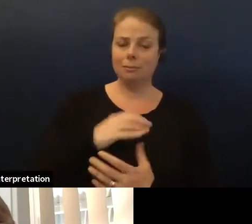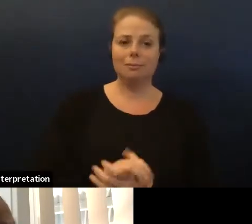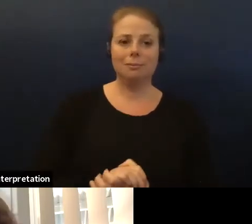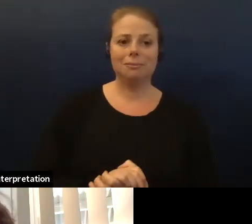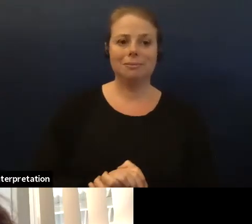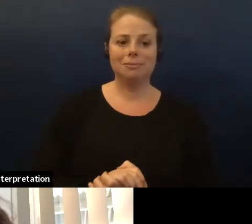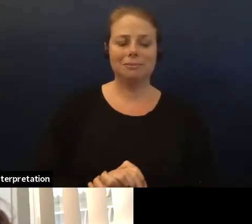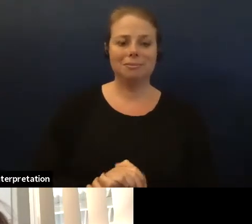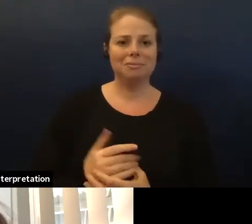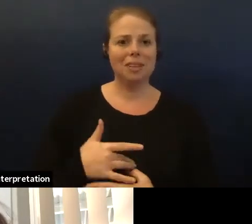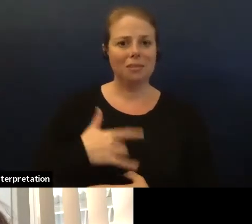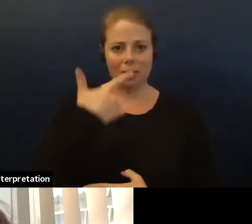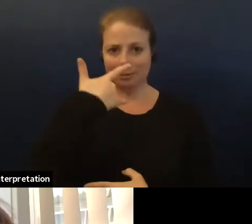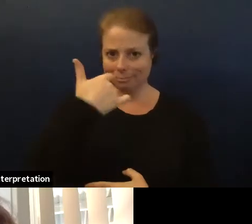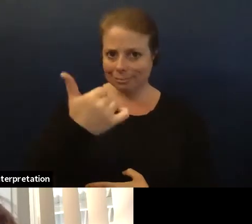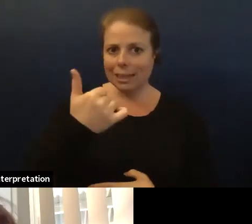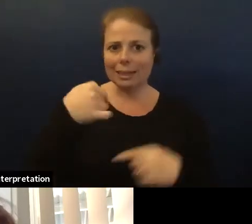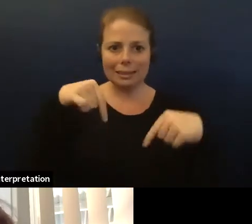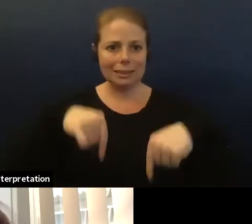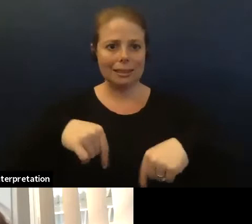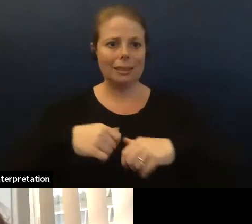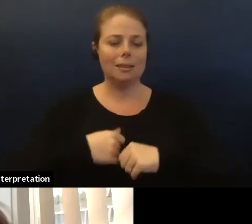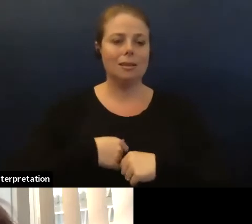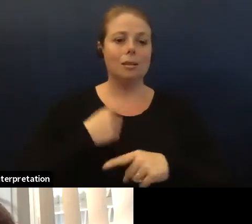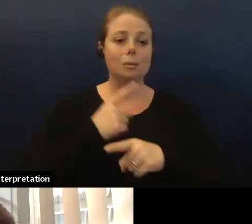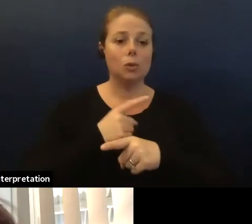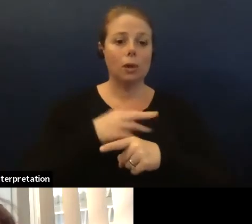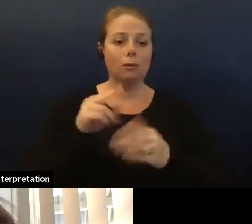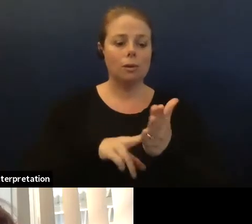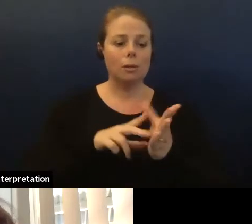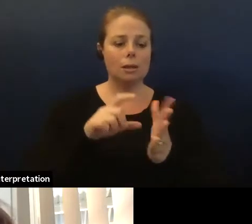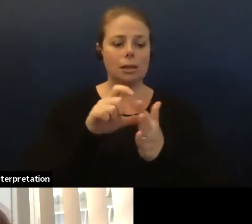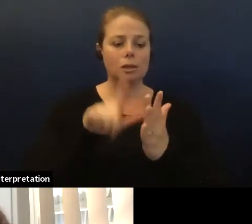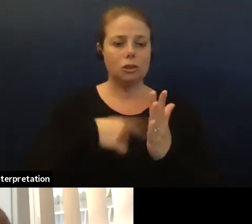I'm speaking from Ngadjuri country in the mid north South Australia.